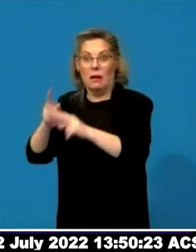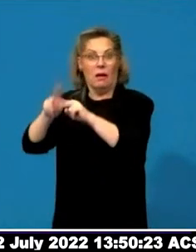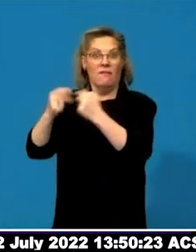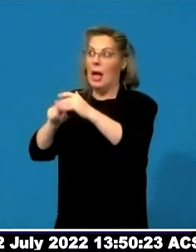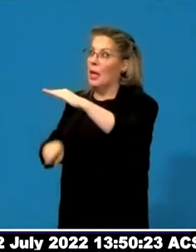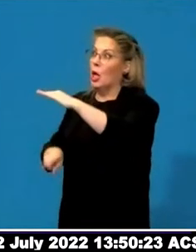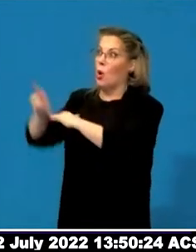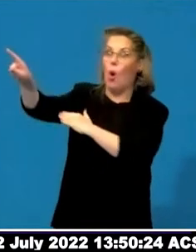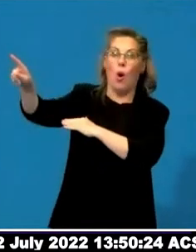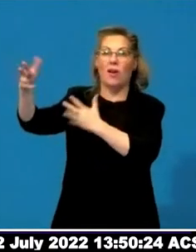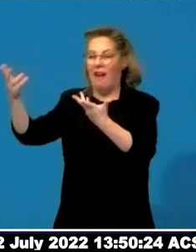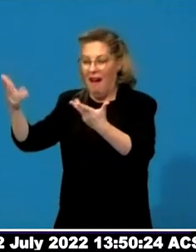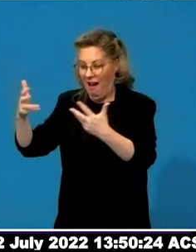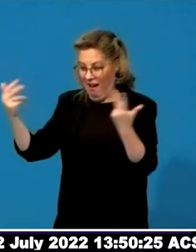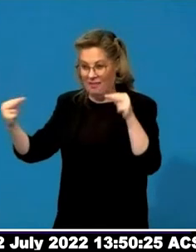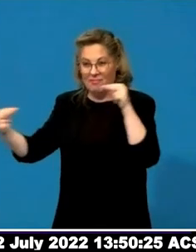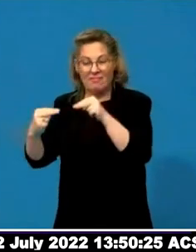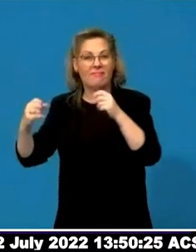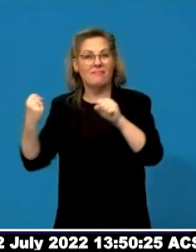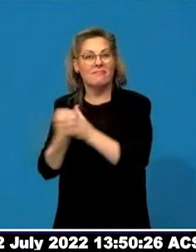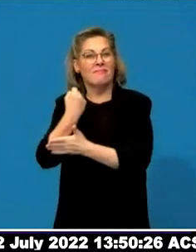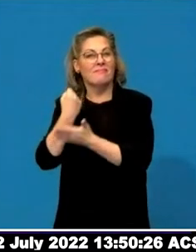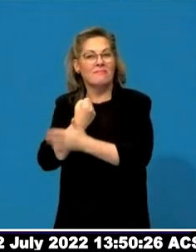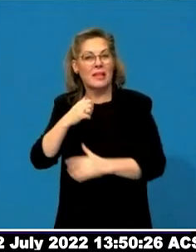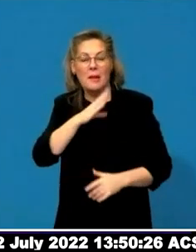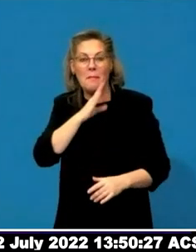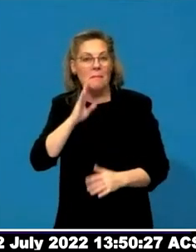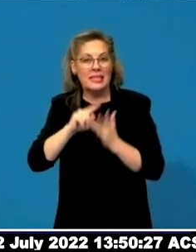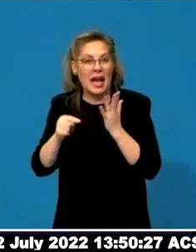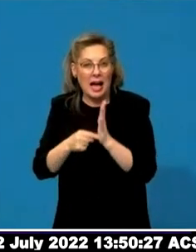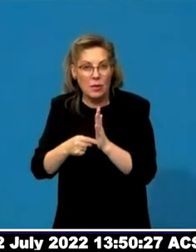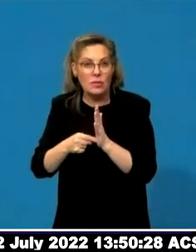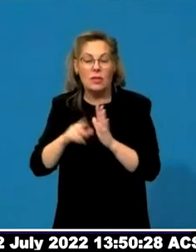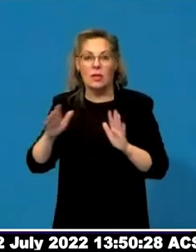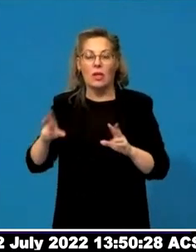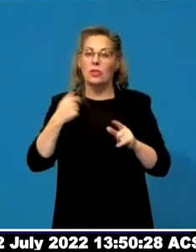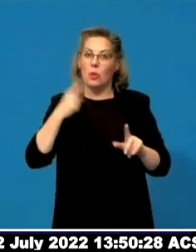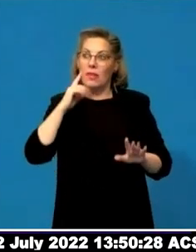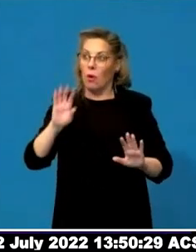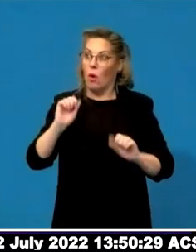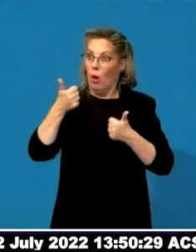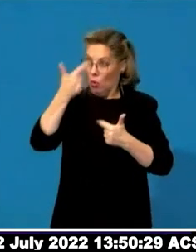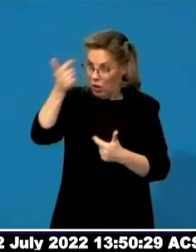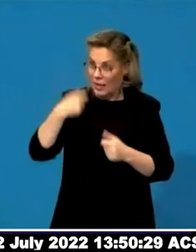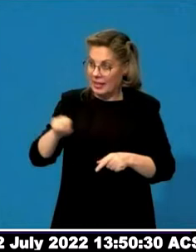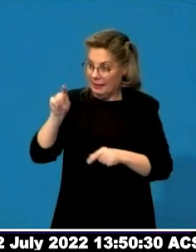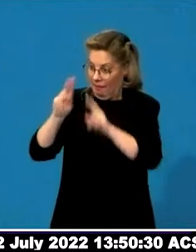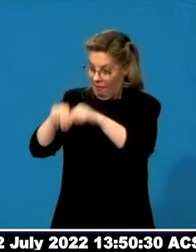But when we talked to the NDIA about using the plan to pay for the family -